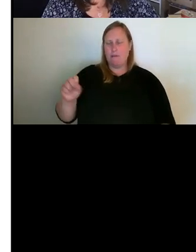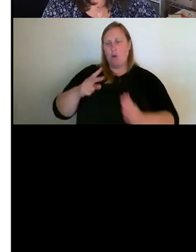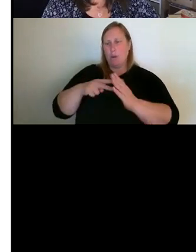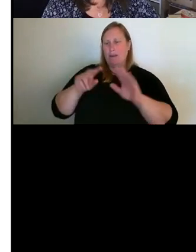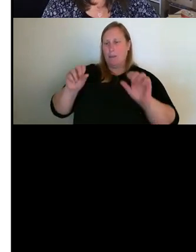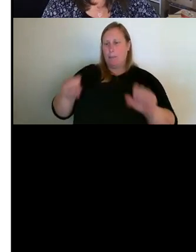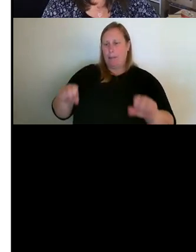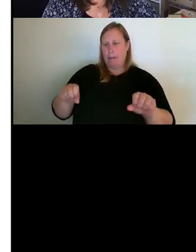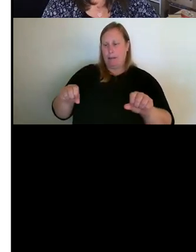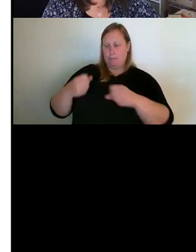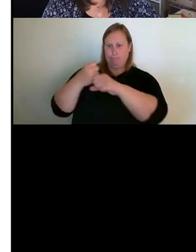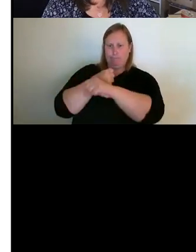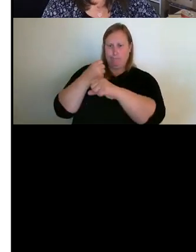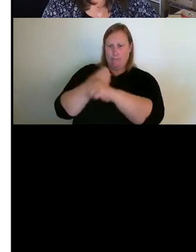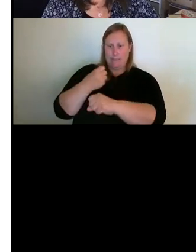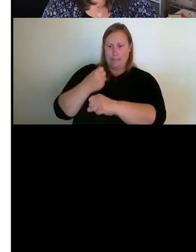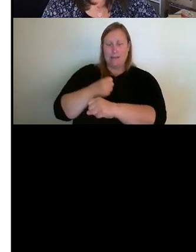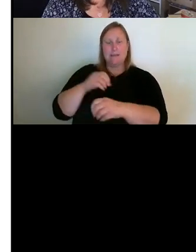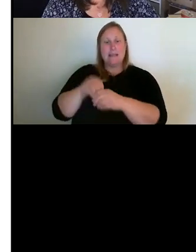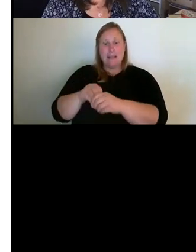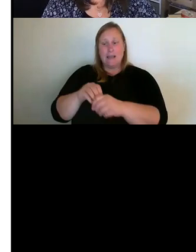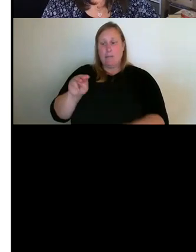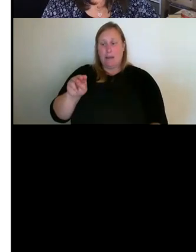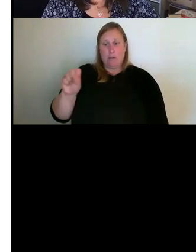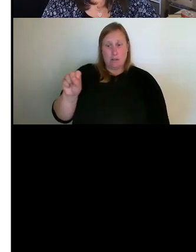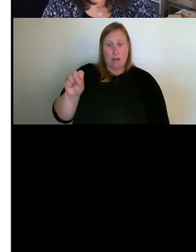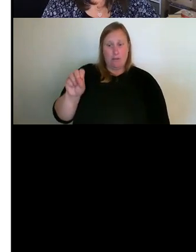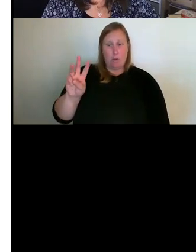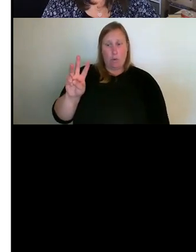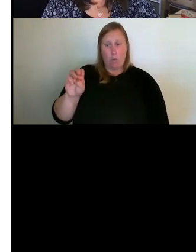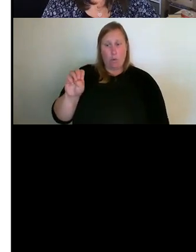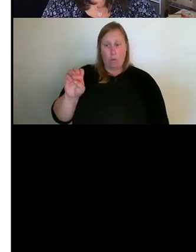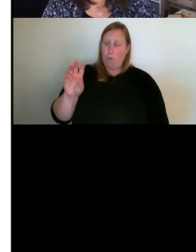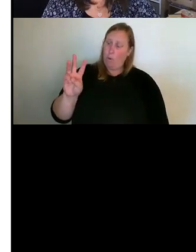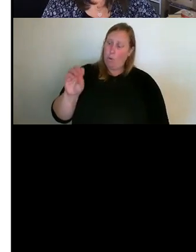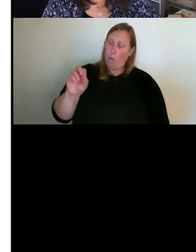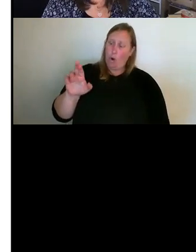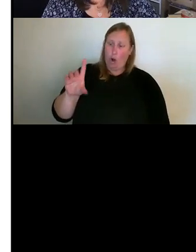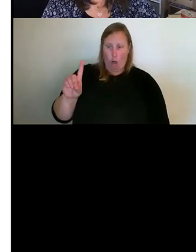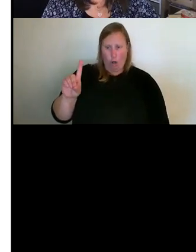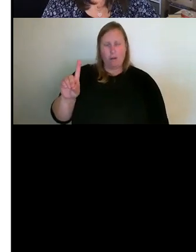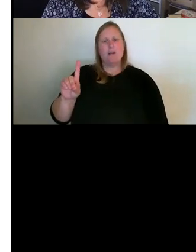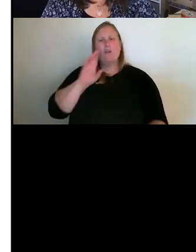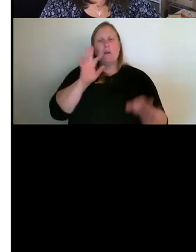that you can use in Microsoft Word. We will have a link in the handouts for instructions how to get it added.